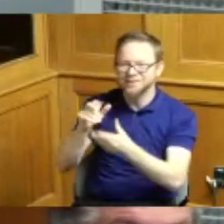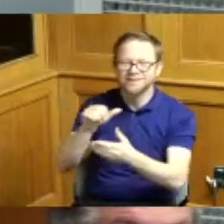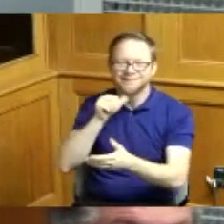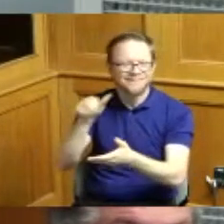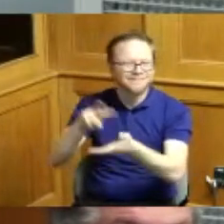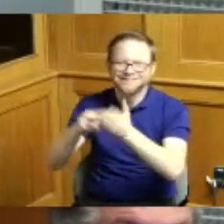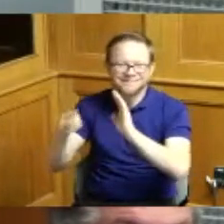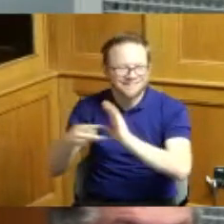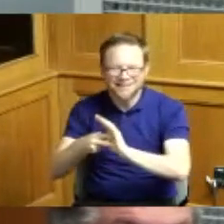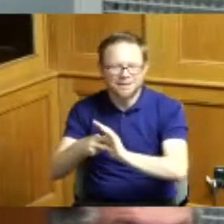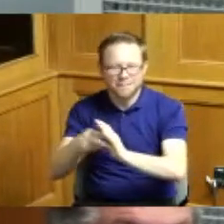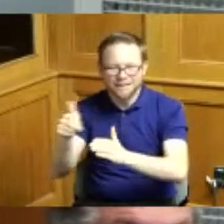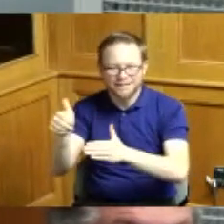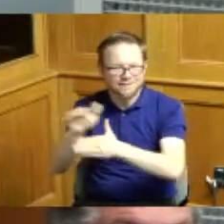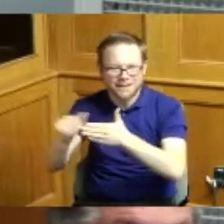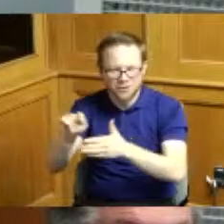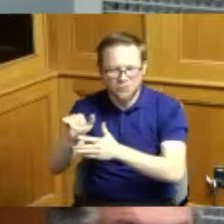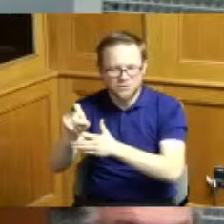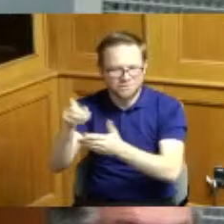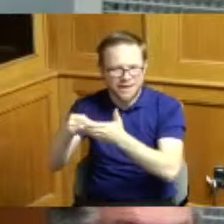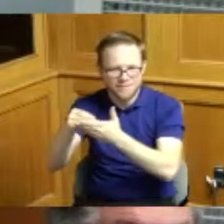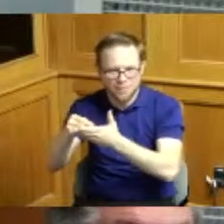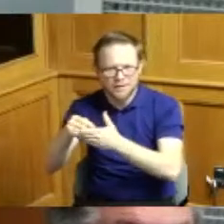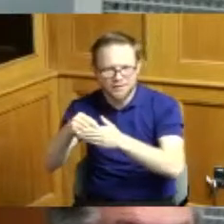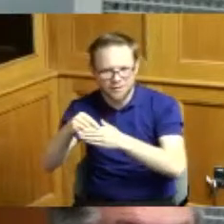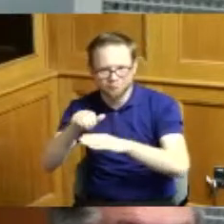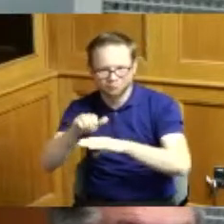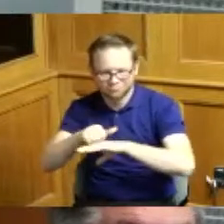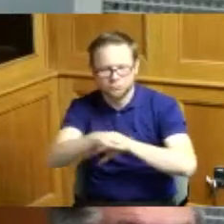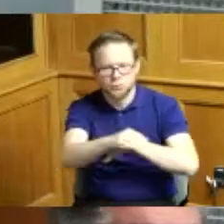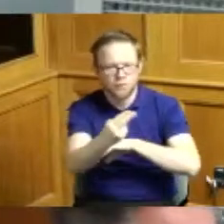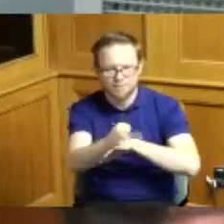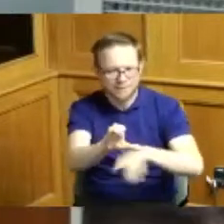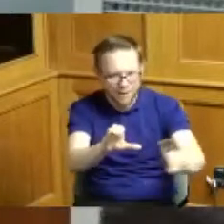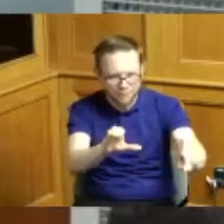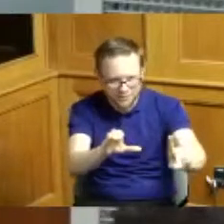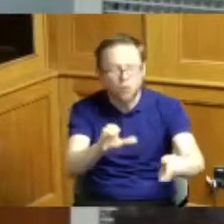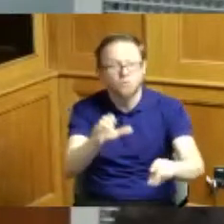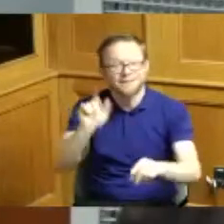ten dollars went from my account to theirs or uh they say three thousand jobs supported